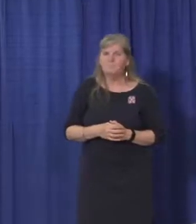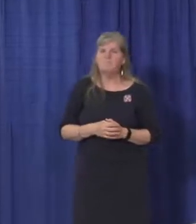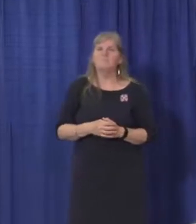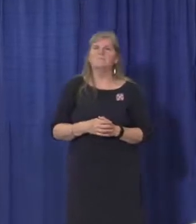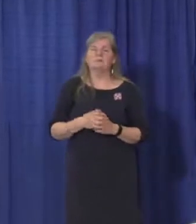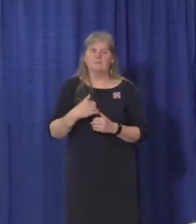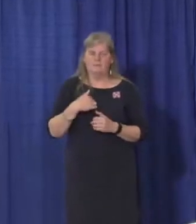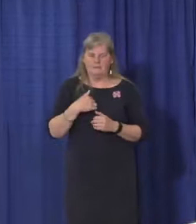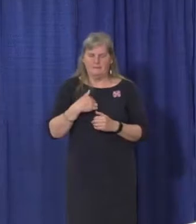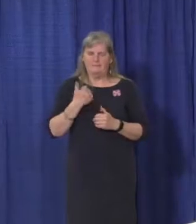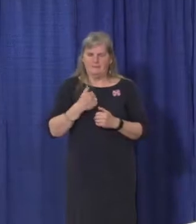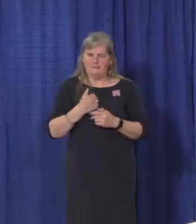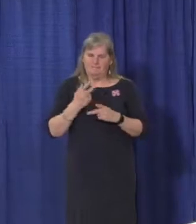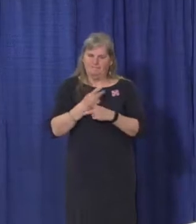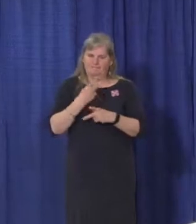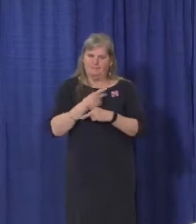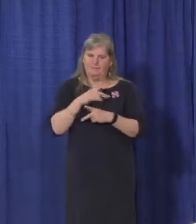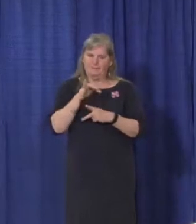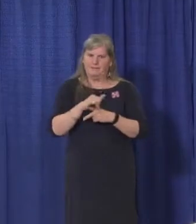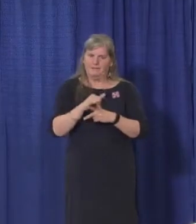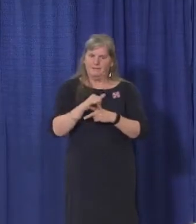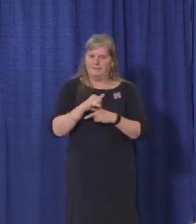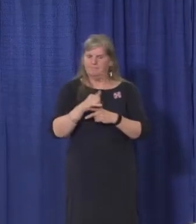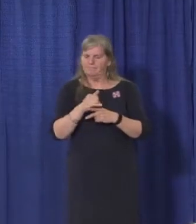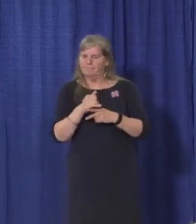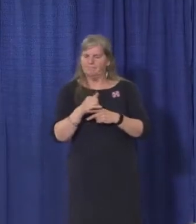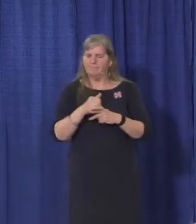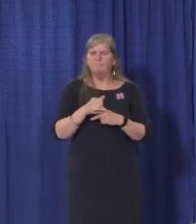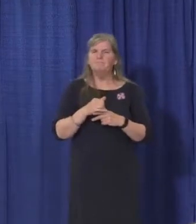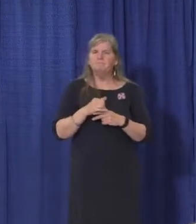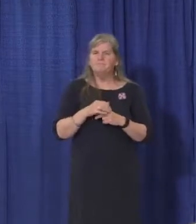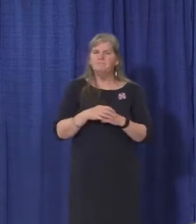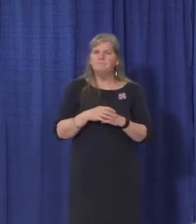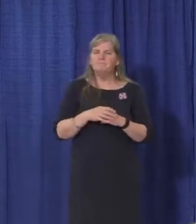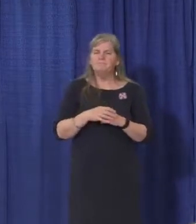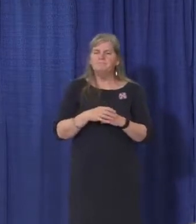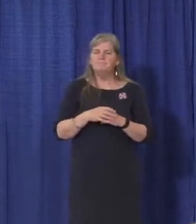question we have spent a lot of time thinking about.